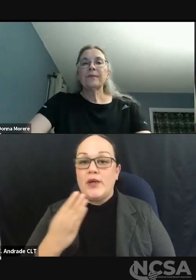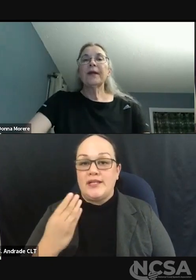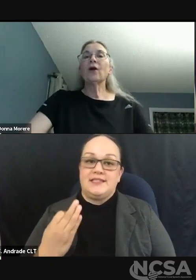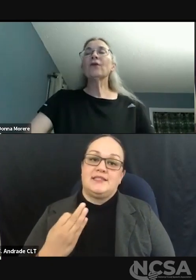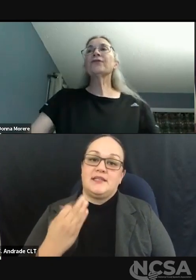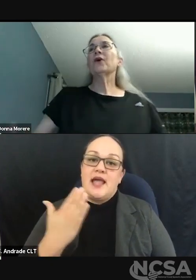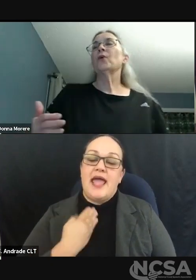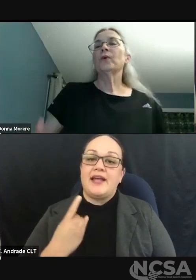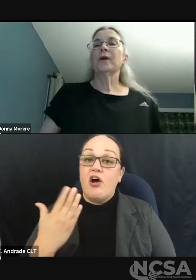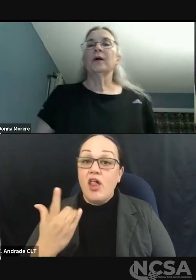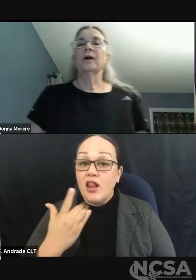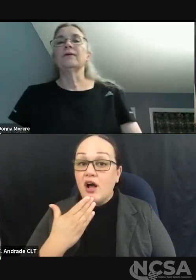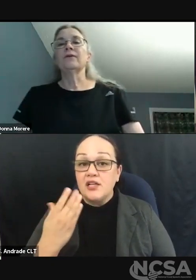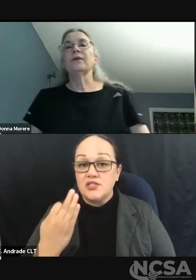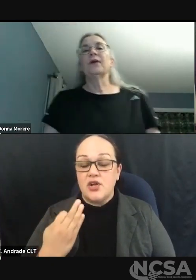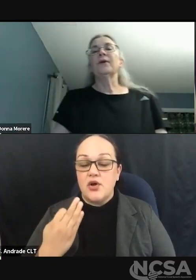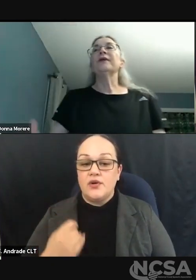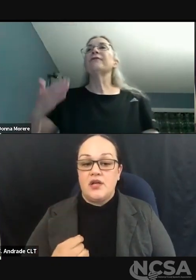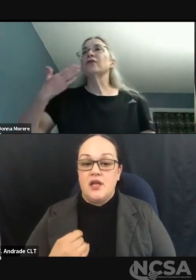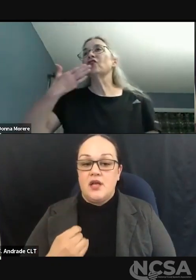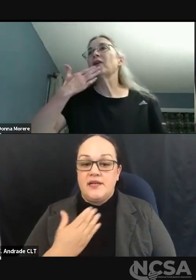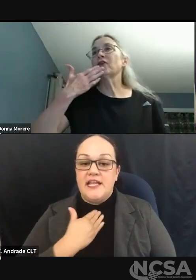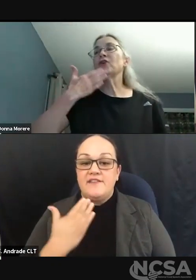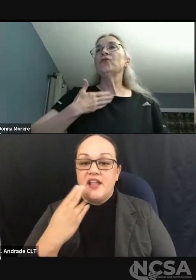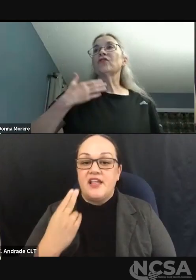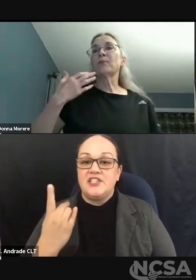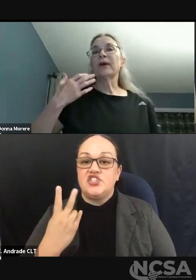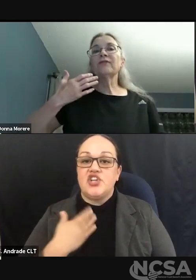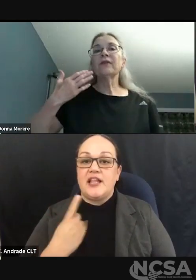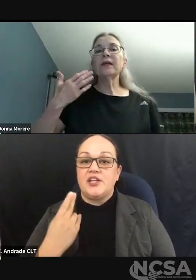And also. You know if the child cues expressively,